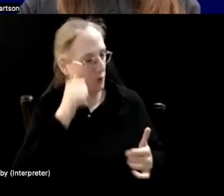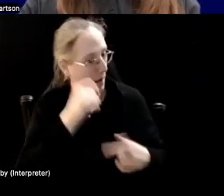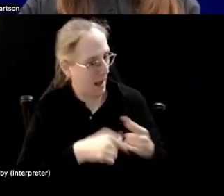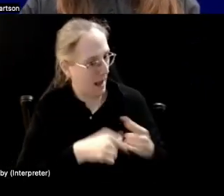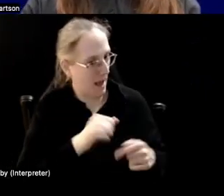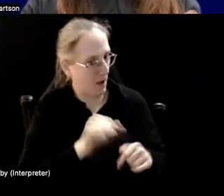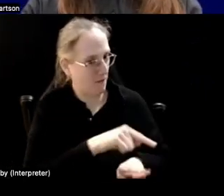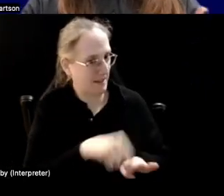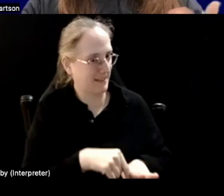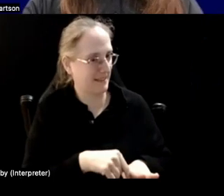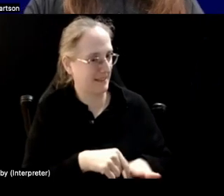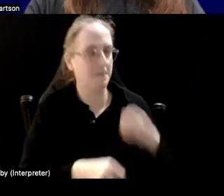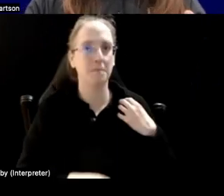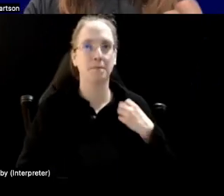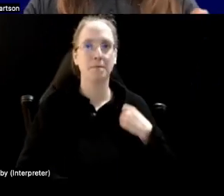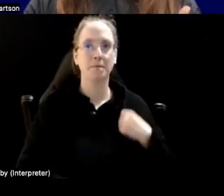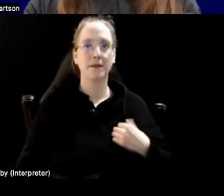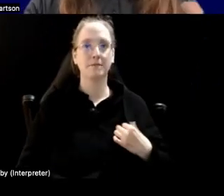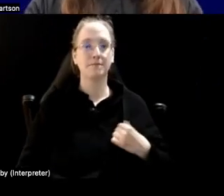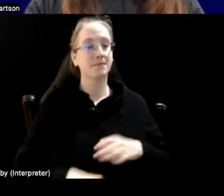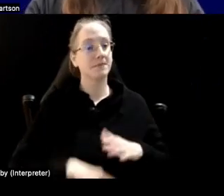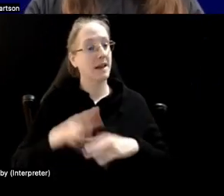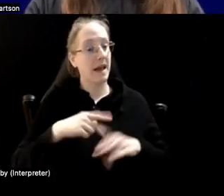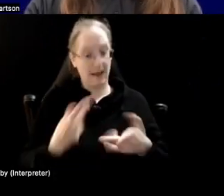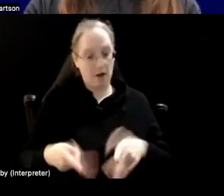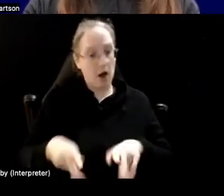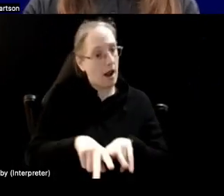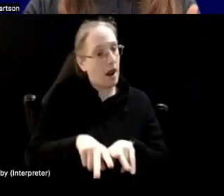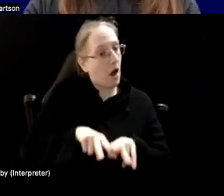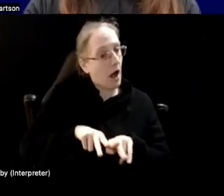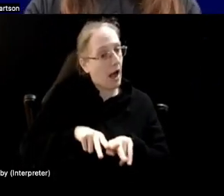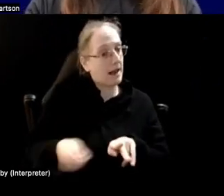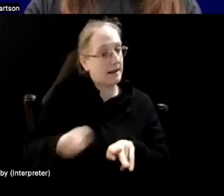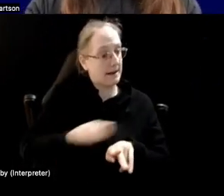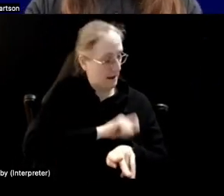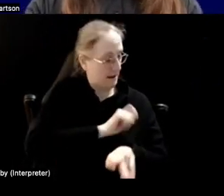next to the child, then he is giggling and he is rocking and his swaying, his response can